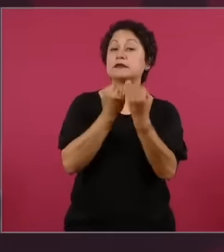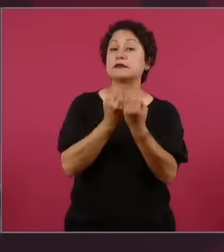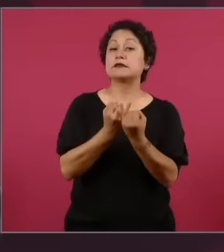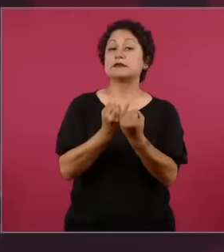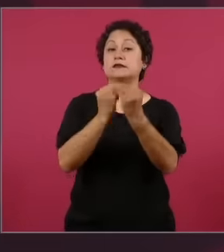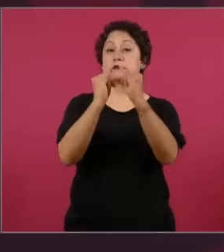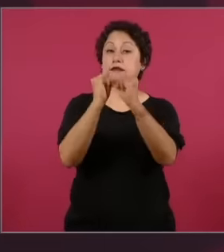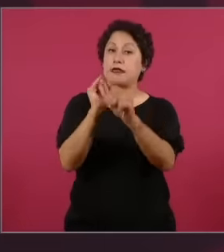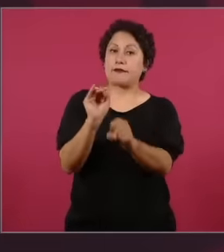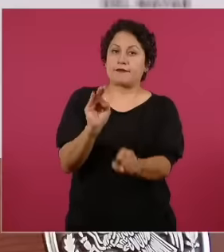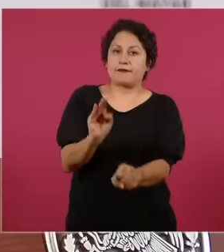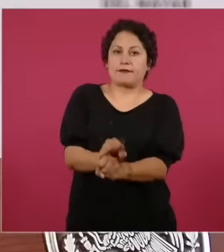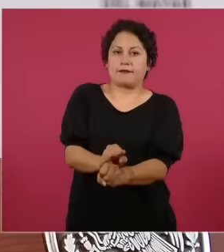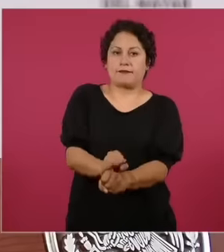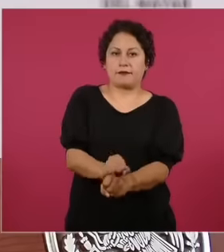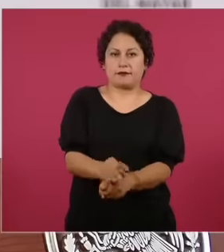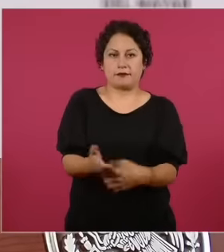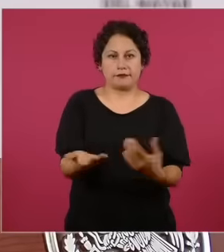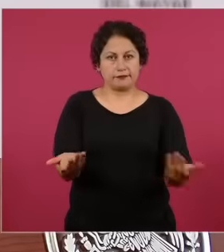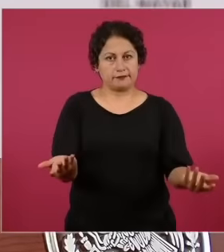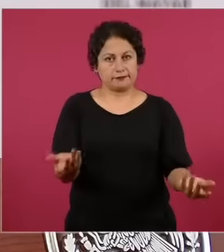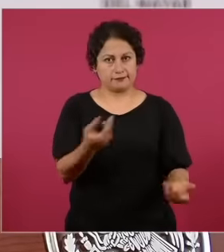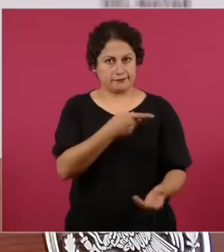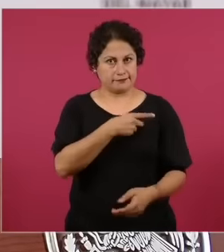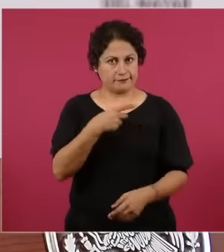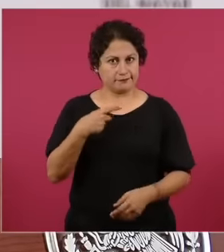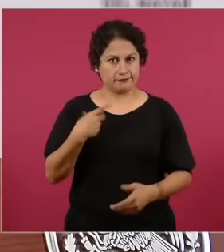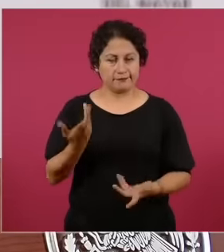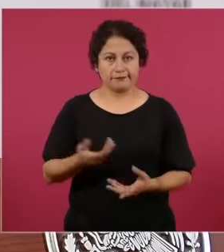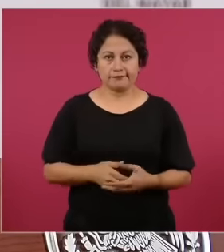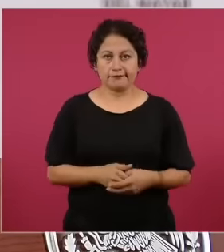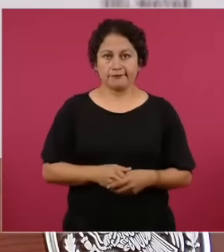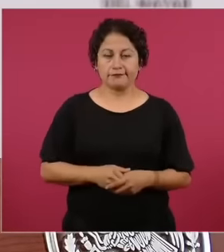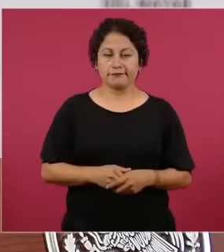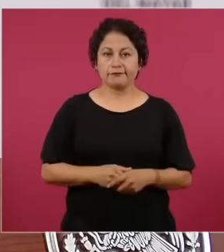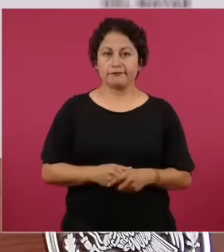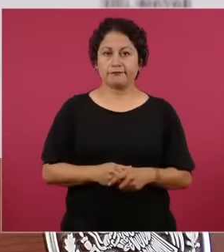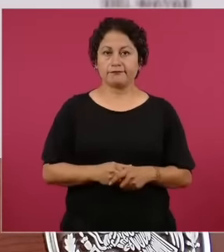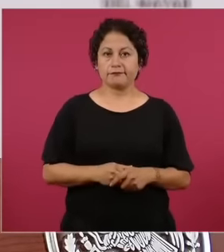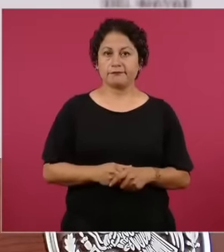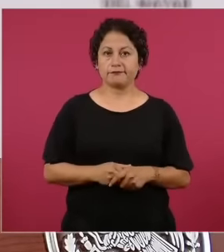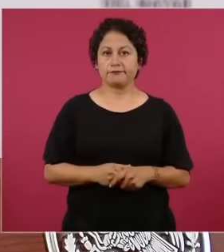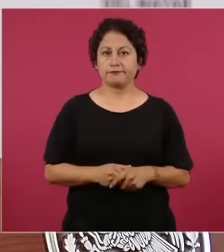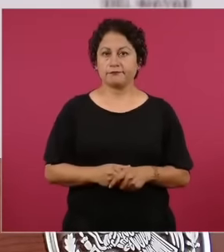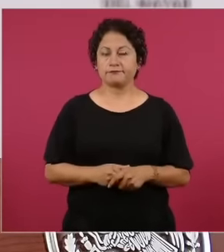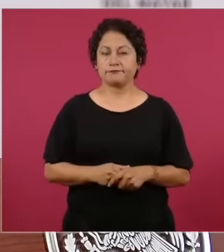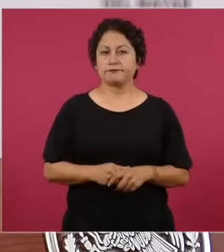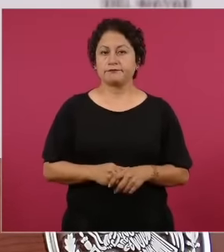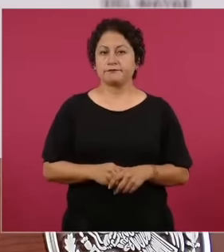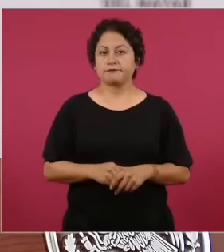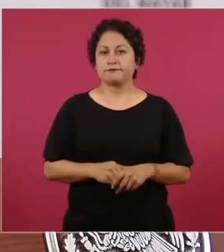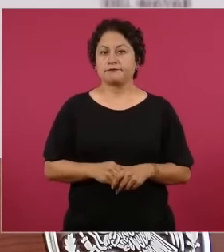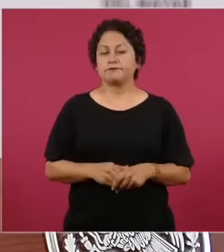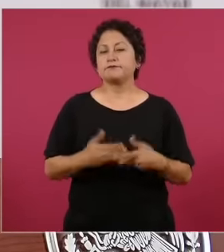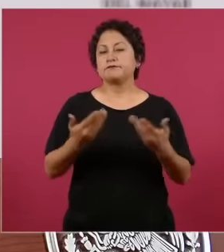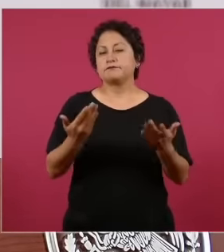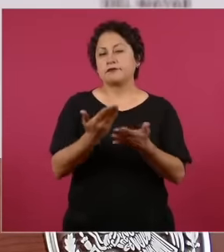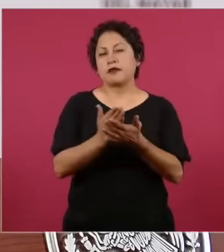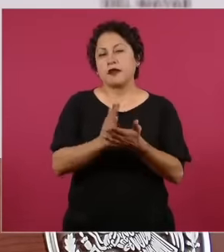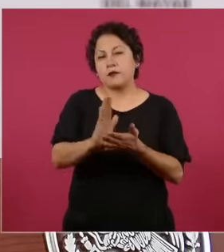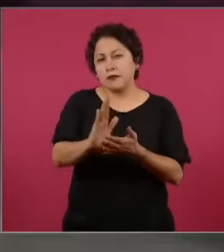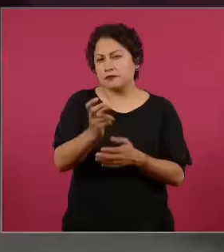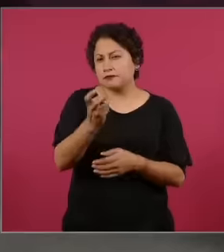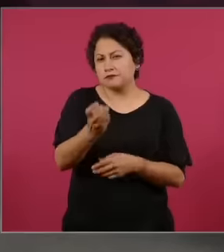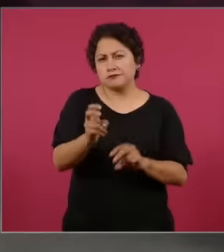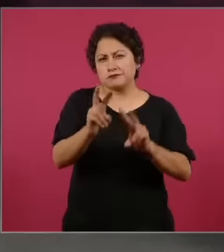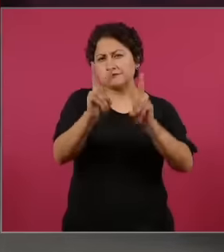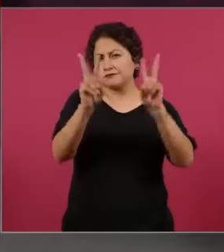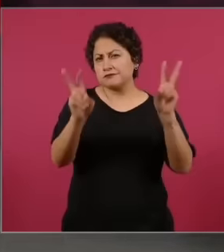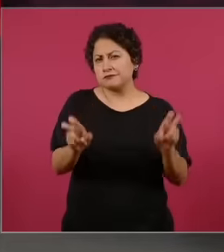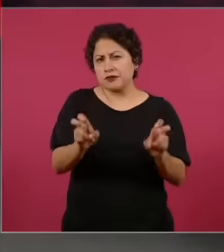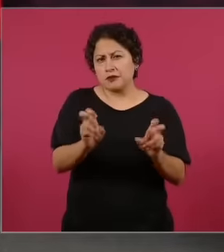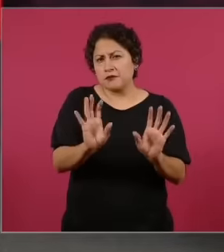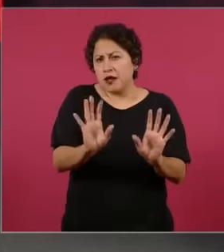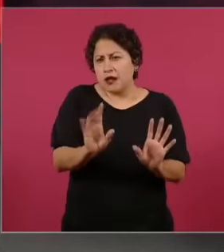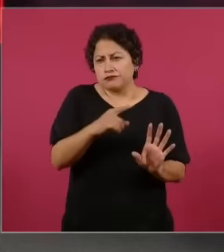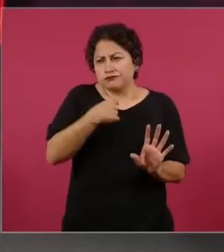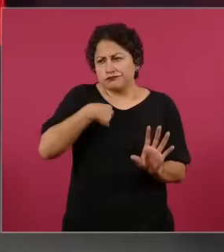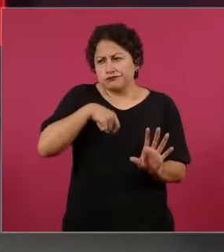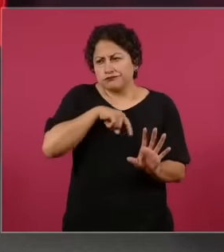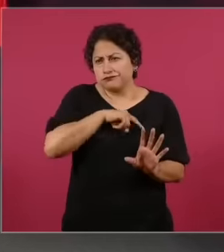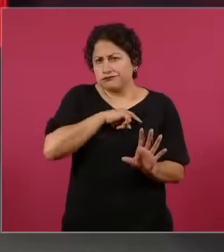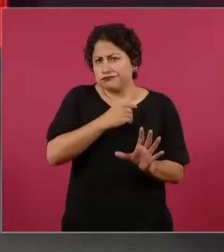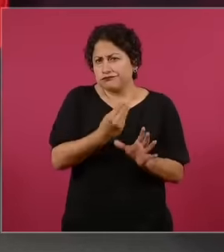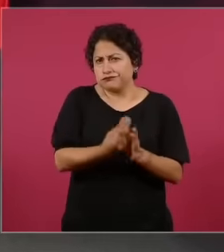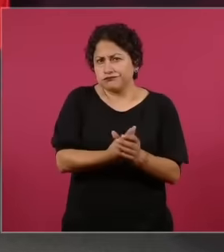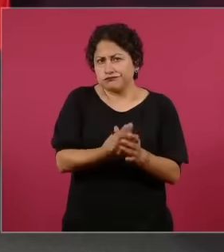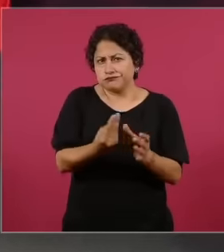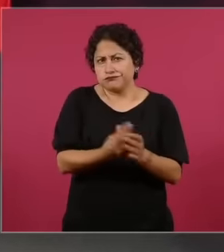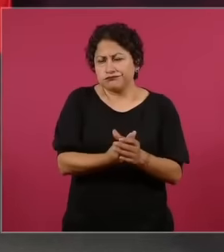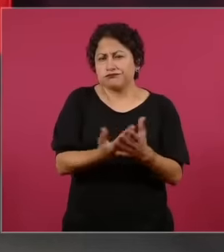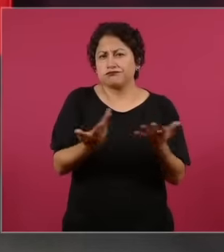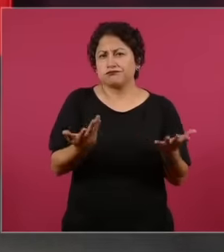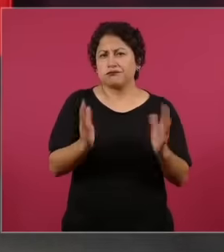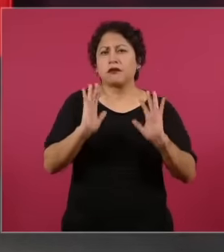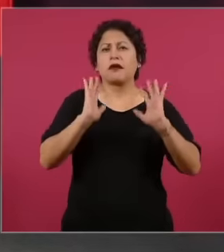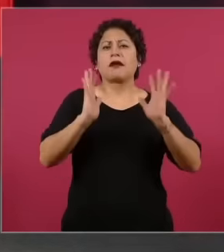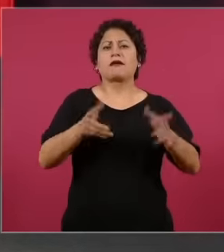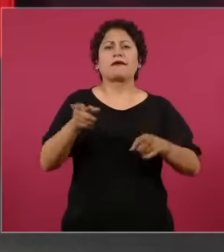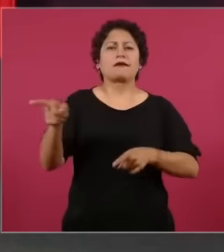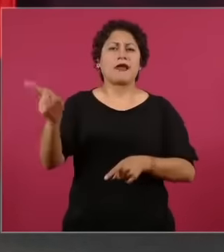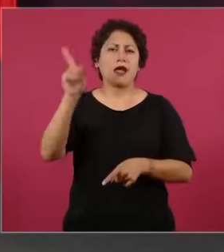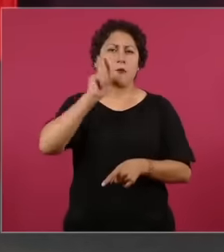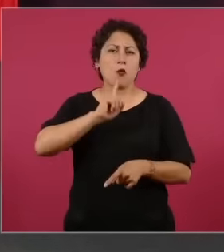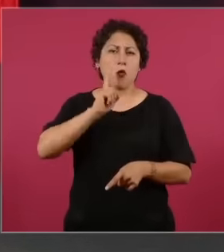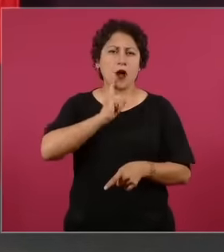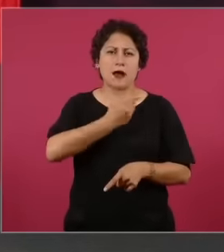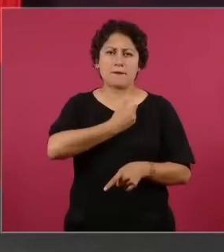people and they are also our things What's more, the president-elect already said it and she said it very well.